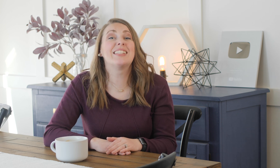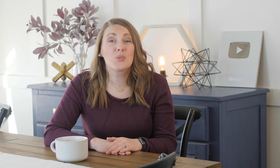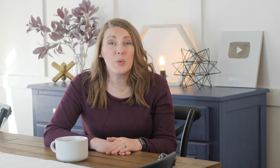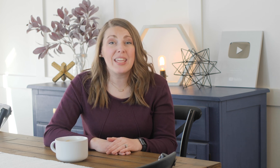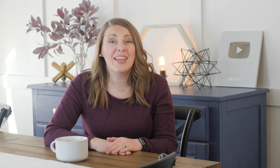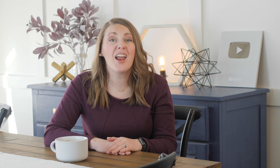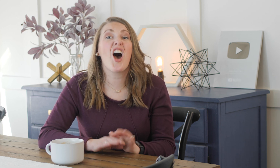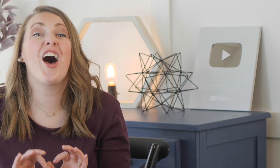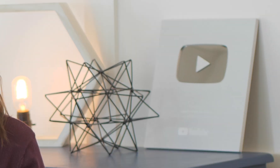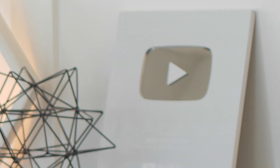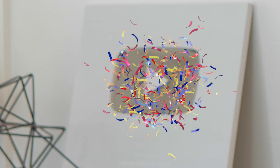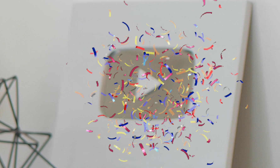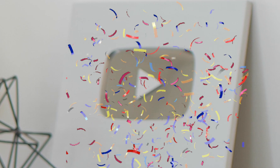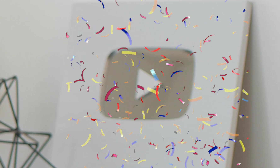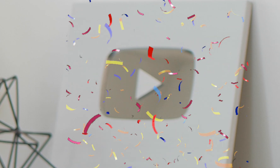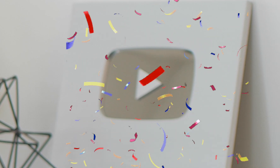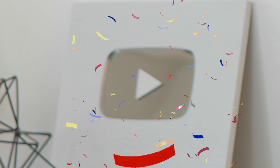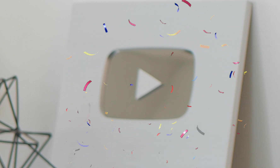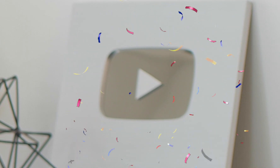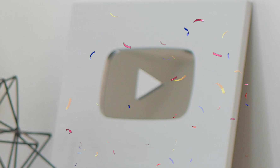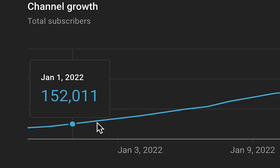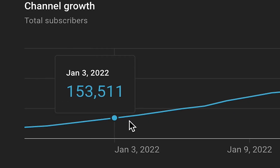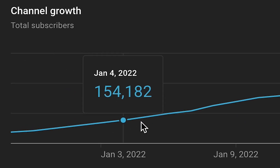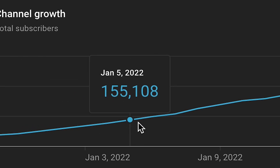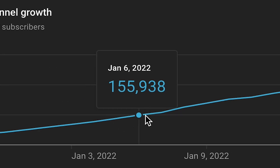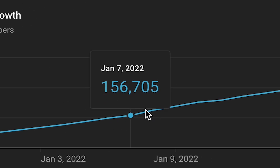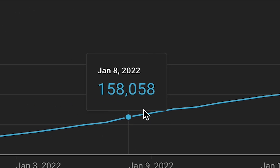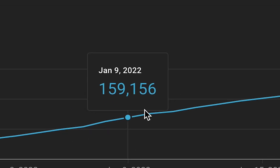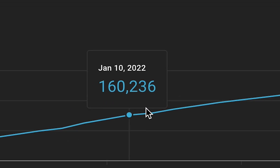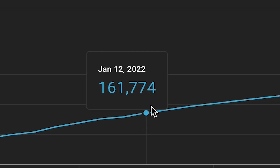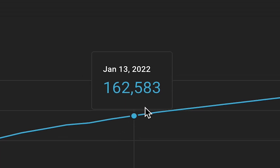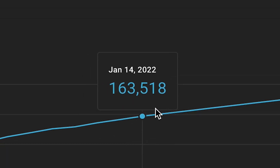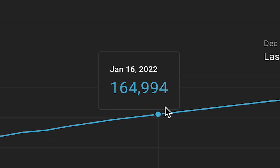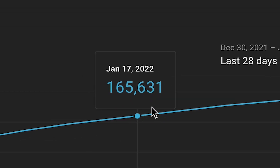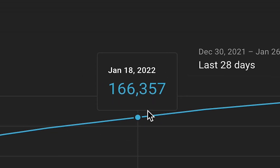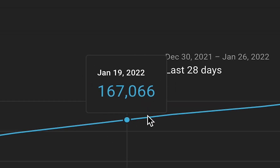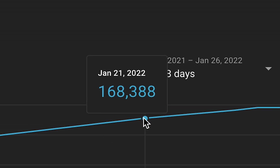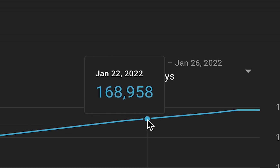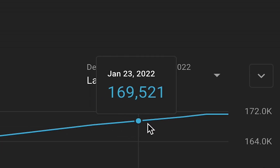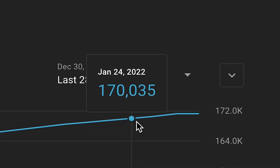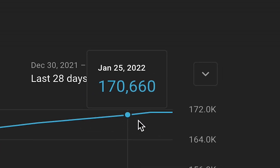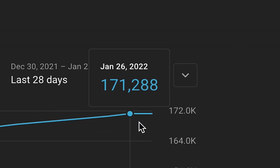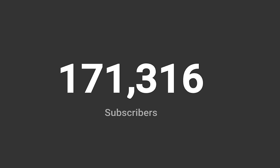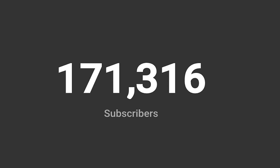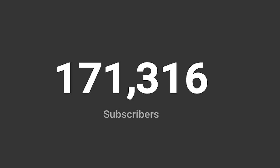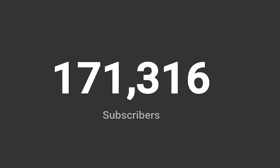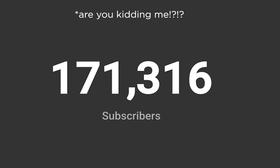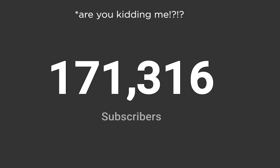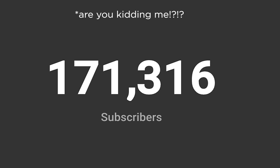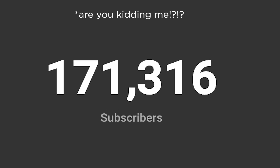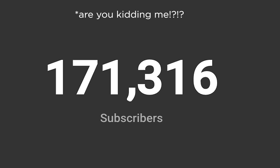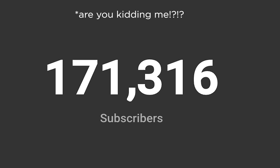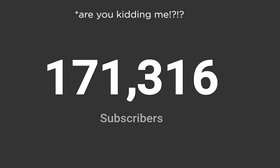since we hit a hundred thousand subscribers and now because of you we are zooming past 150,000